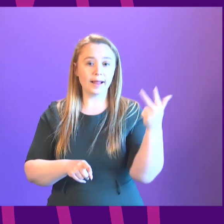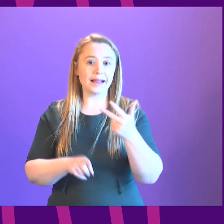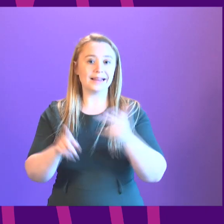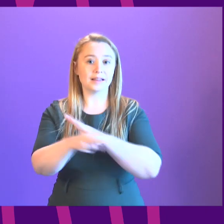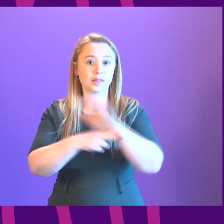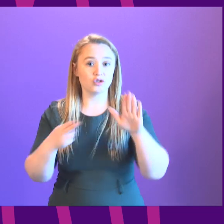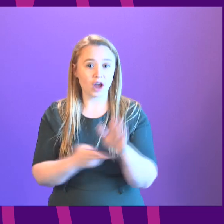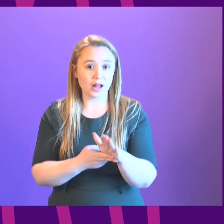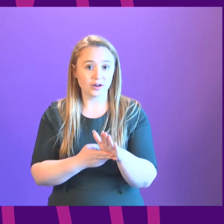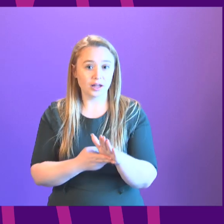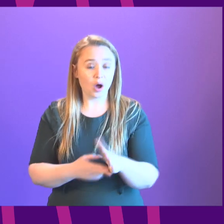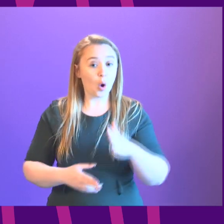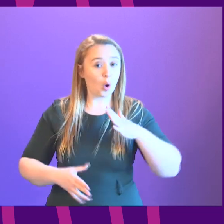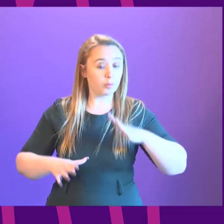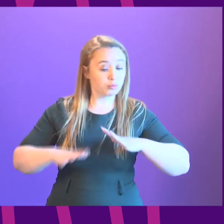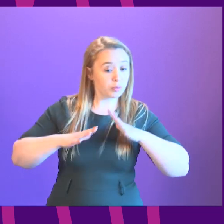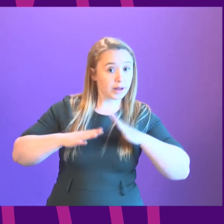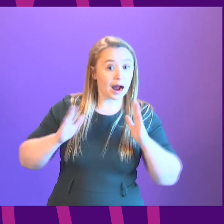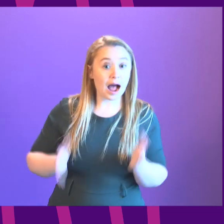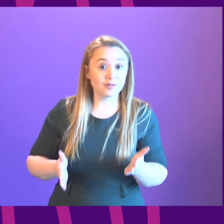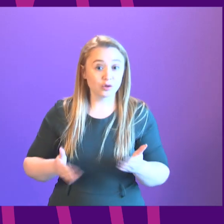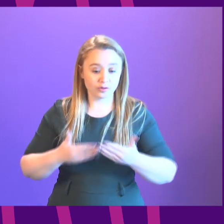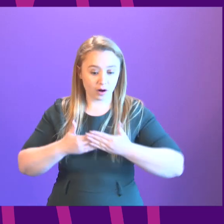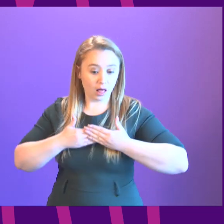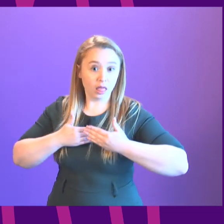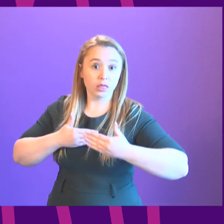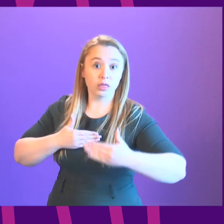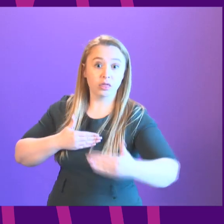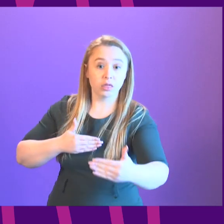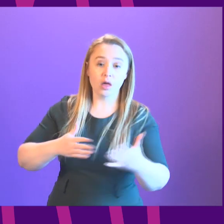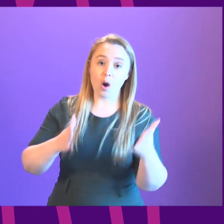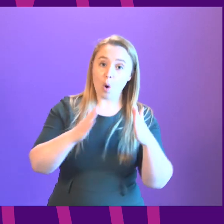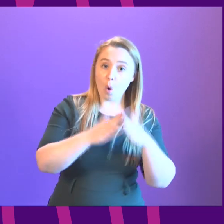Do they need to start preparing now for a long haul of blended learning at home?